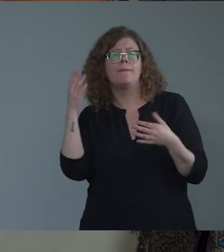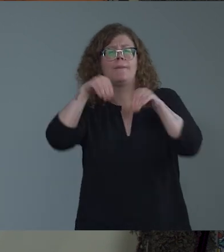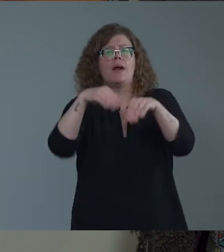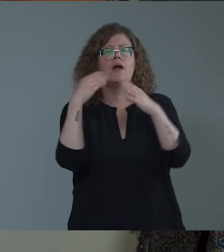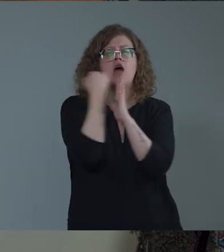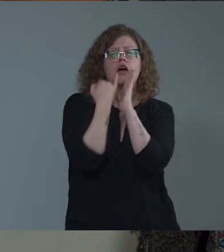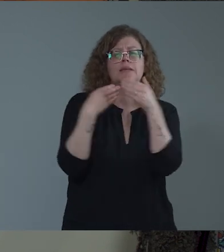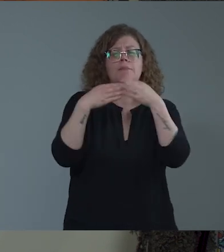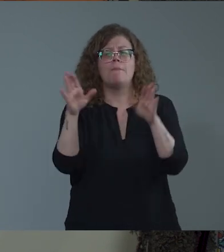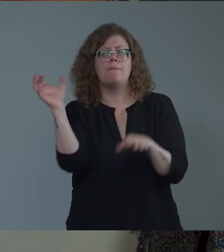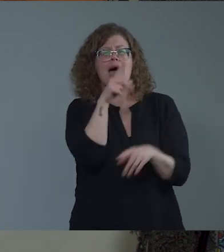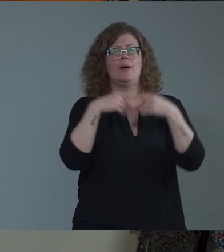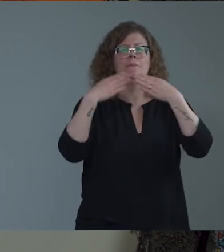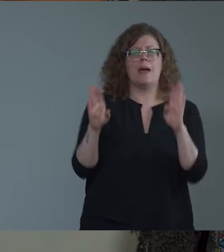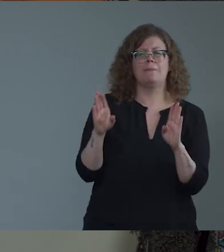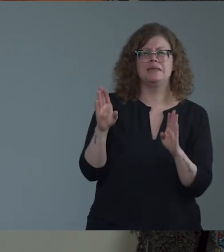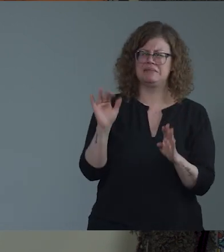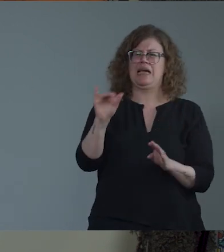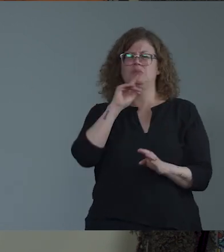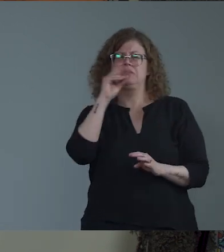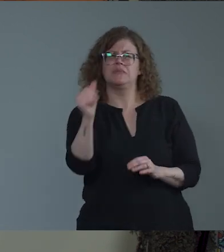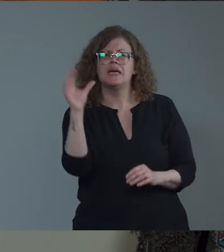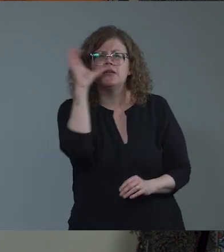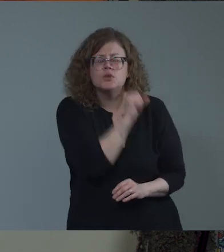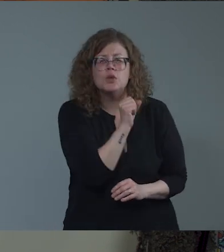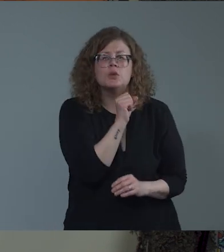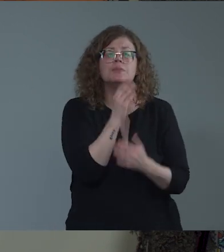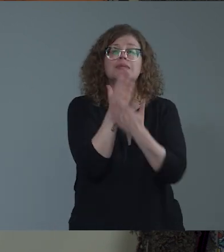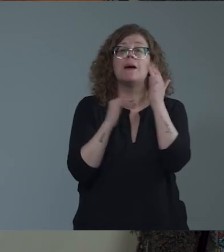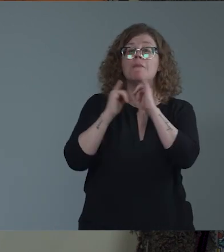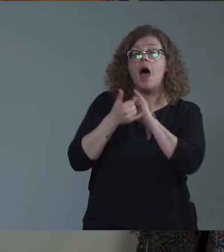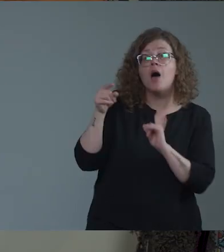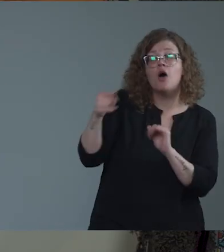And my goal is for there to be space for both and not necessarily 50-50 either. Right?